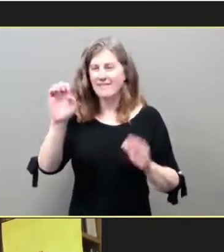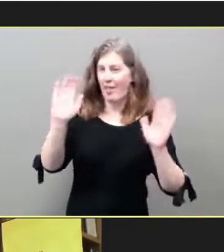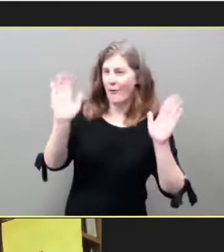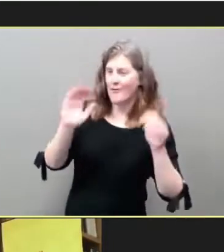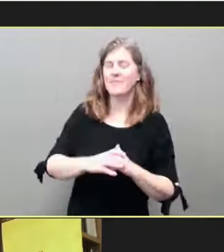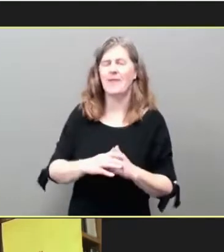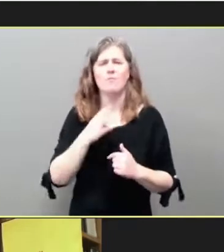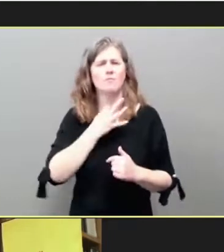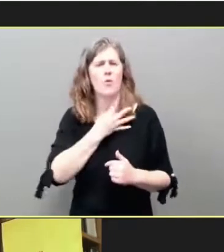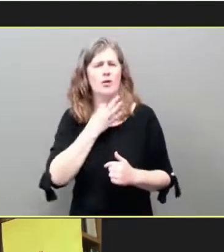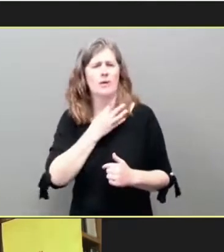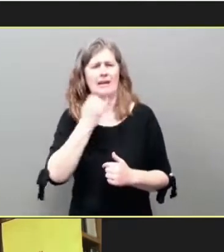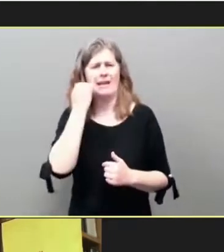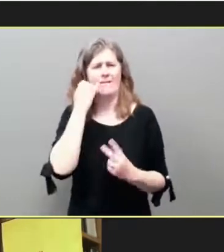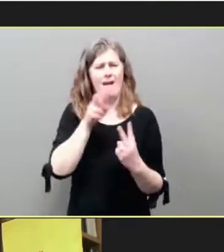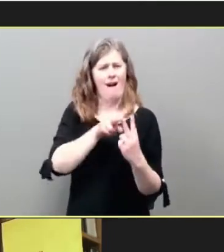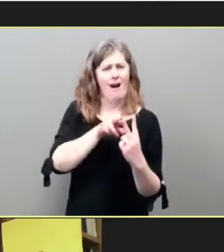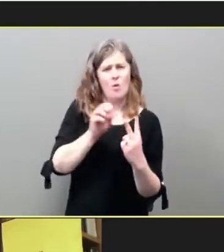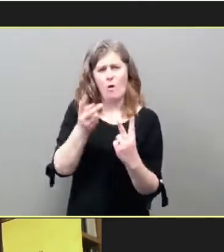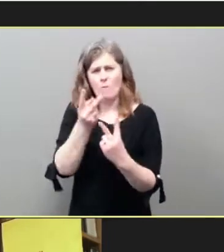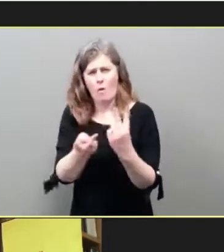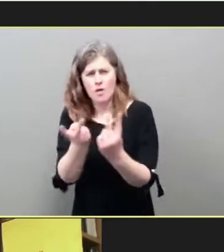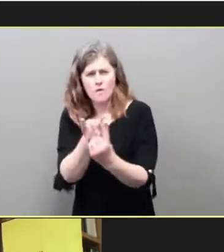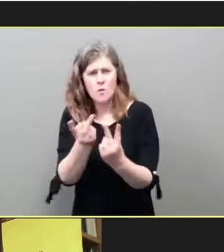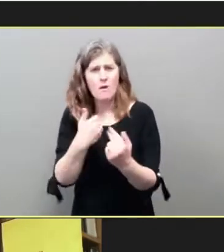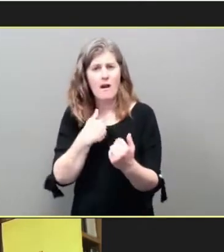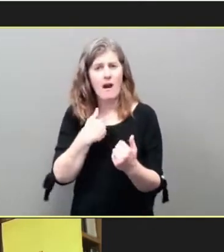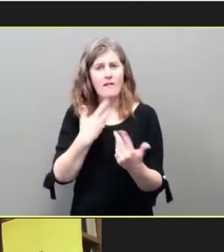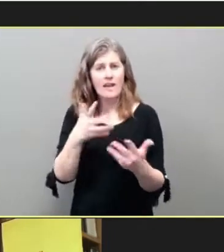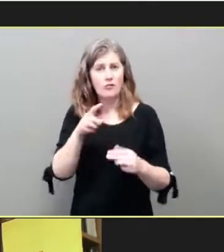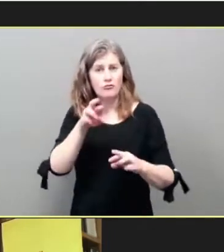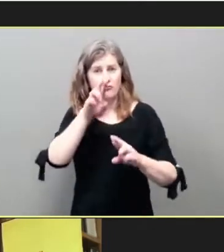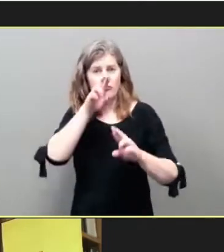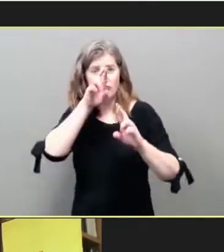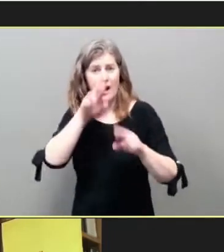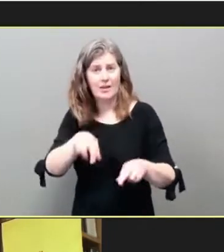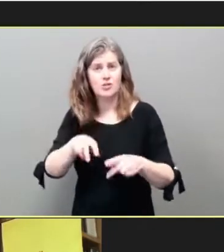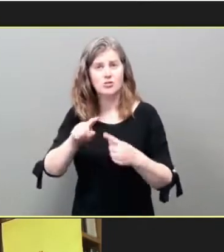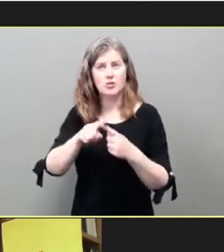if either or both of you have any reaction to the C. D. C. S. New